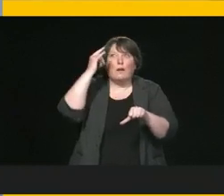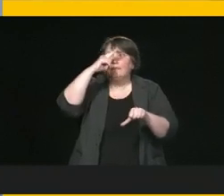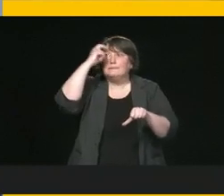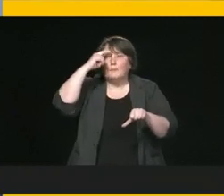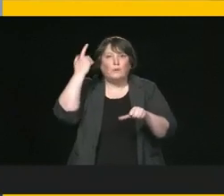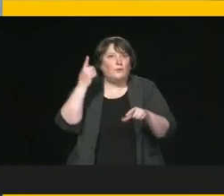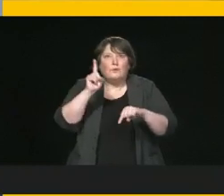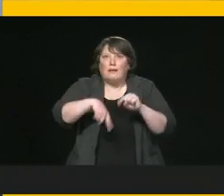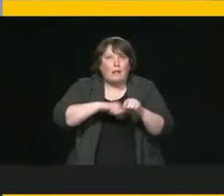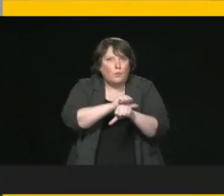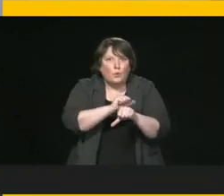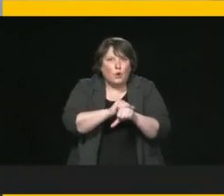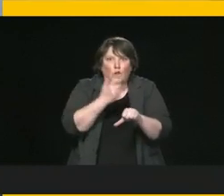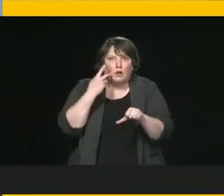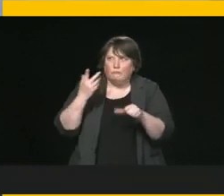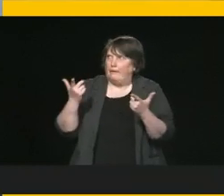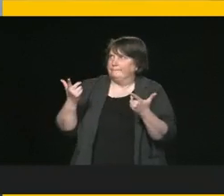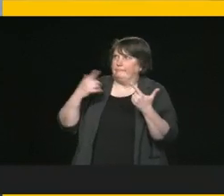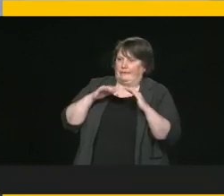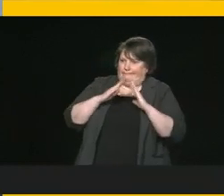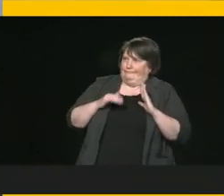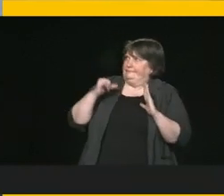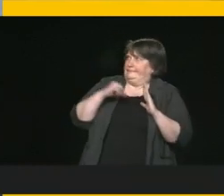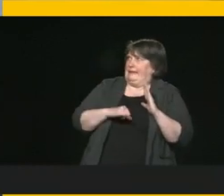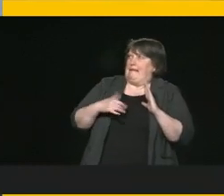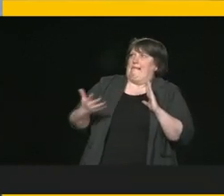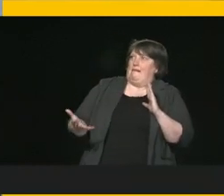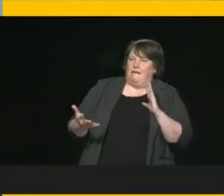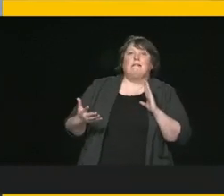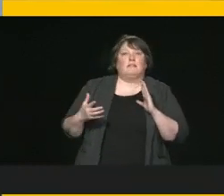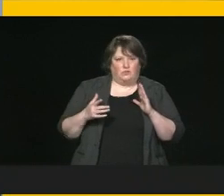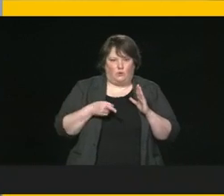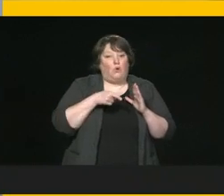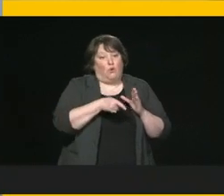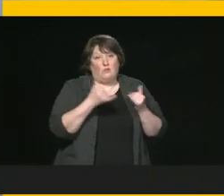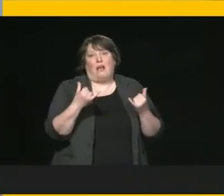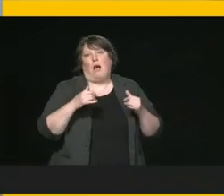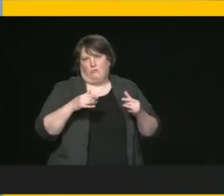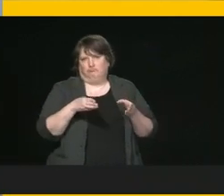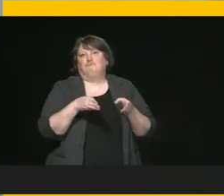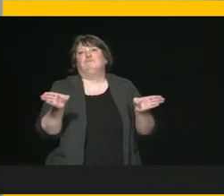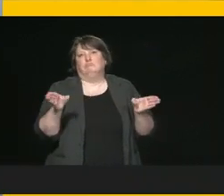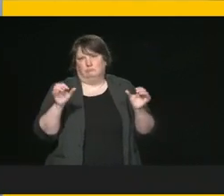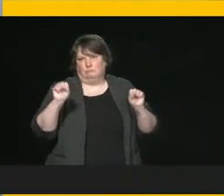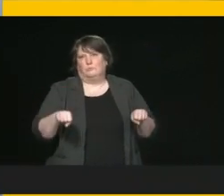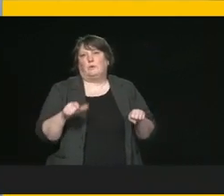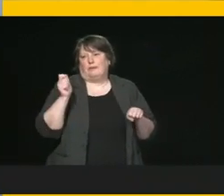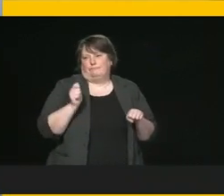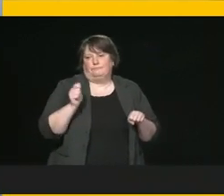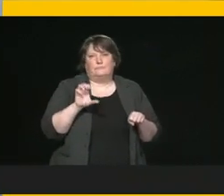SEASONAL WORK THIS YEAR BECAUSE OF THE PANDEMIC.